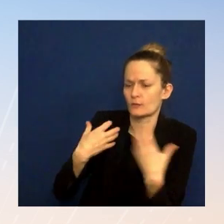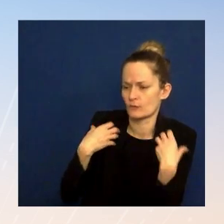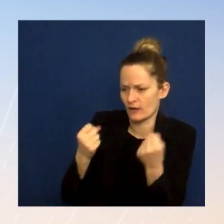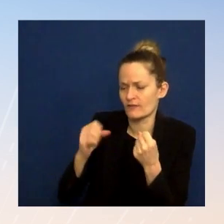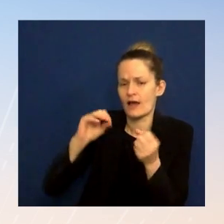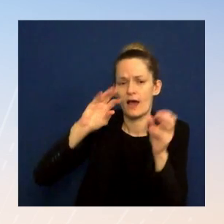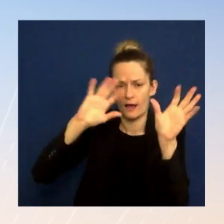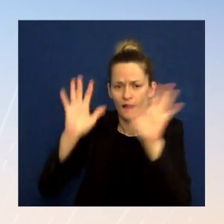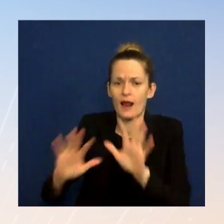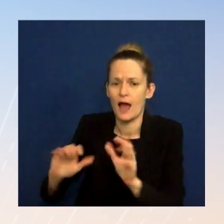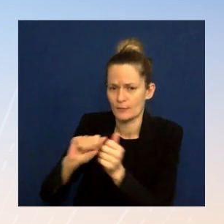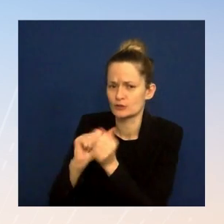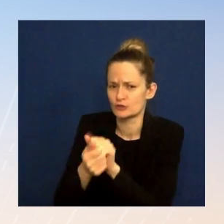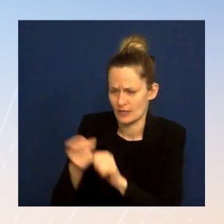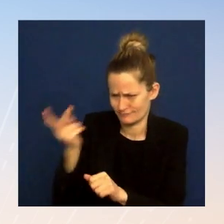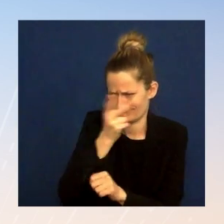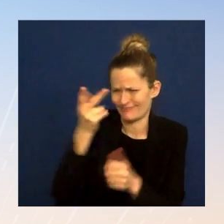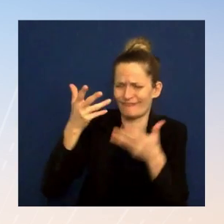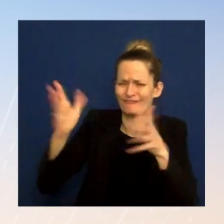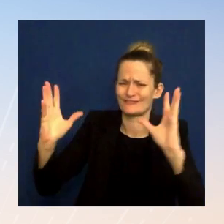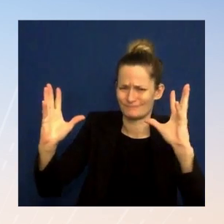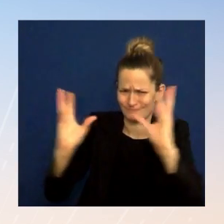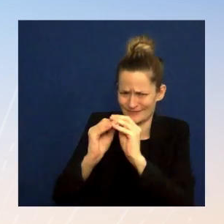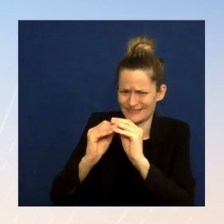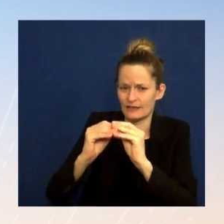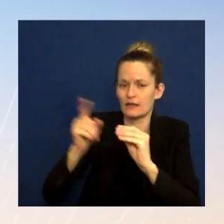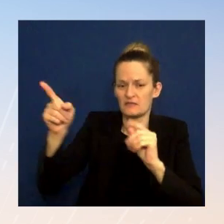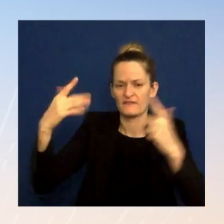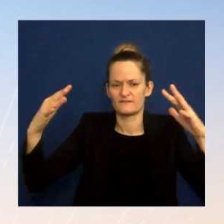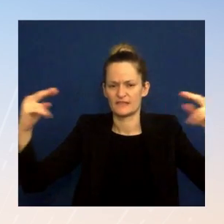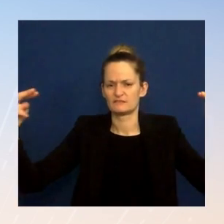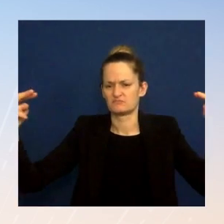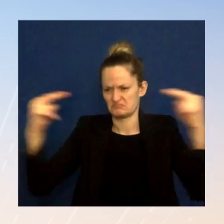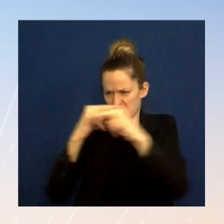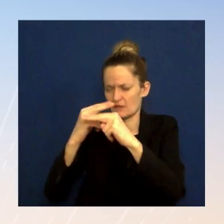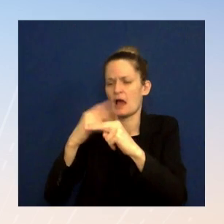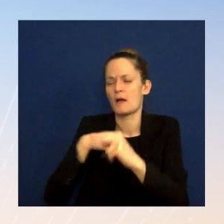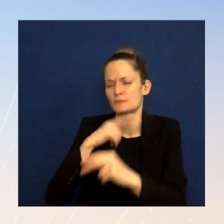to see each other at COP26 if the Prime Minister is there. As for meetings, we're not, at this point,